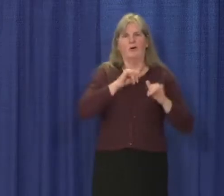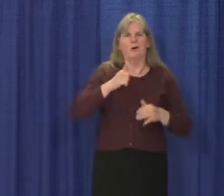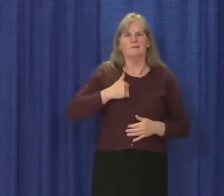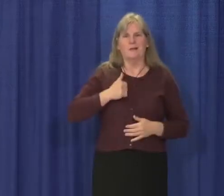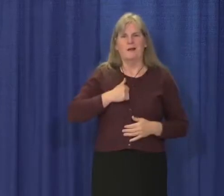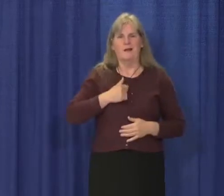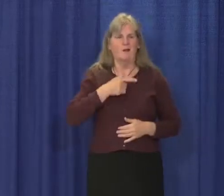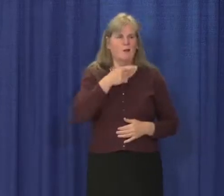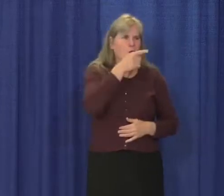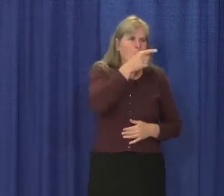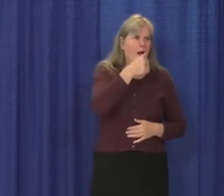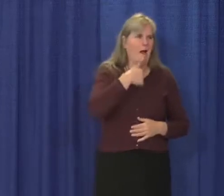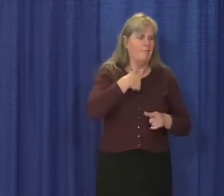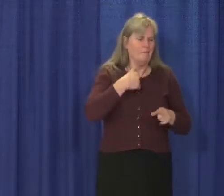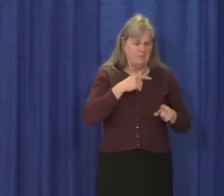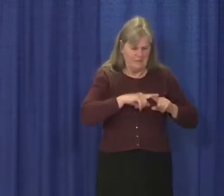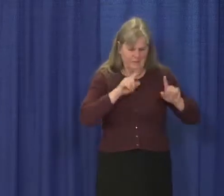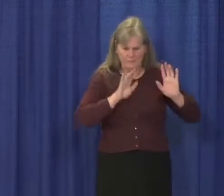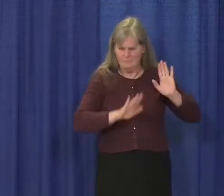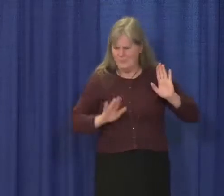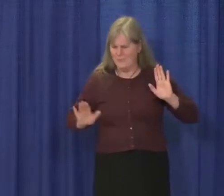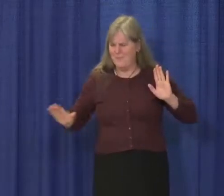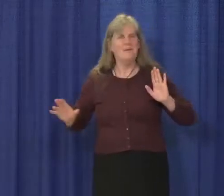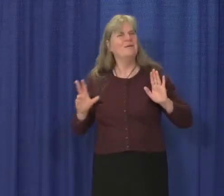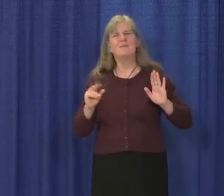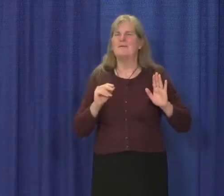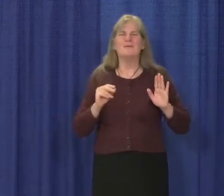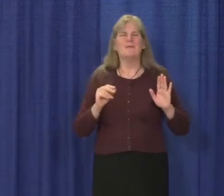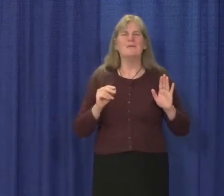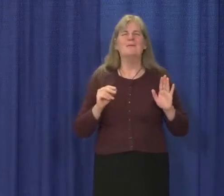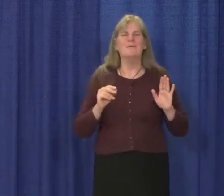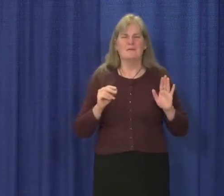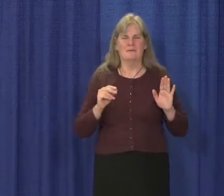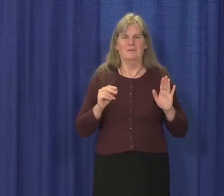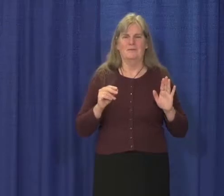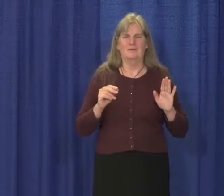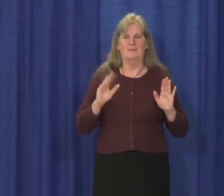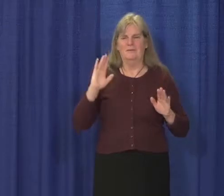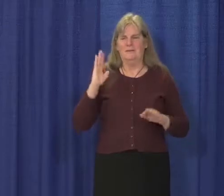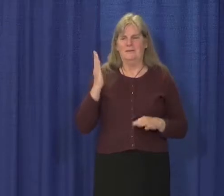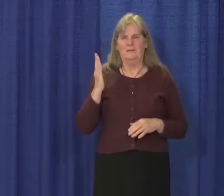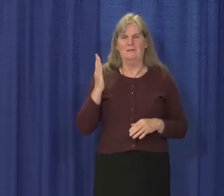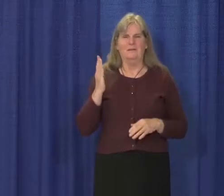confusion but as you do notice, we are seeing a complete lifting